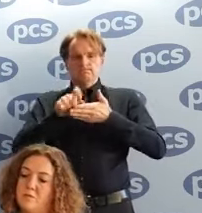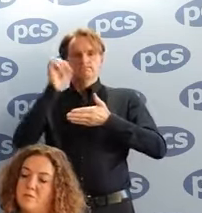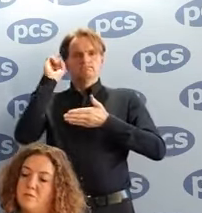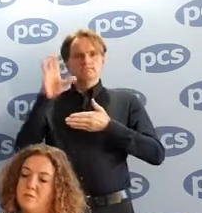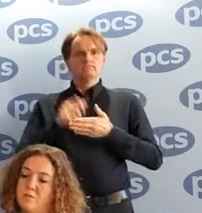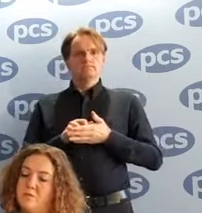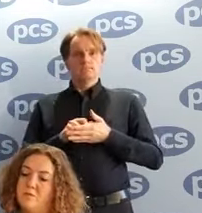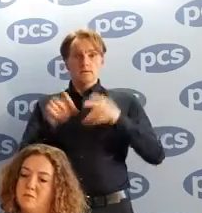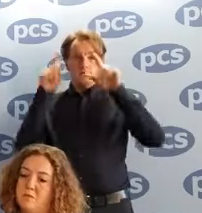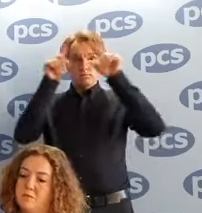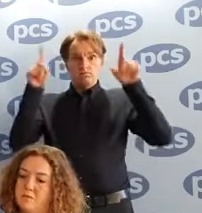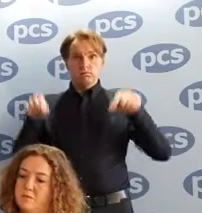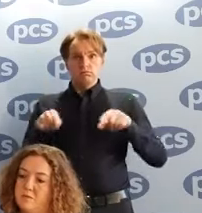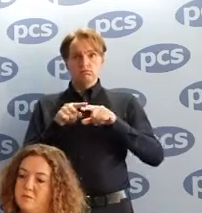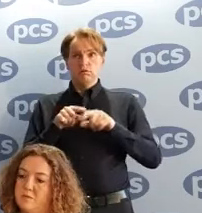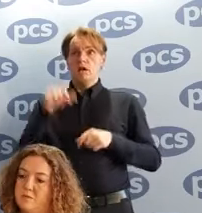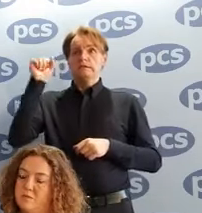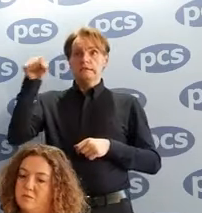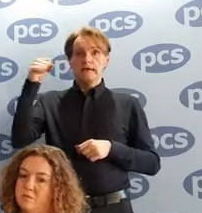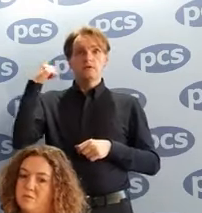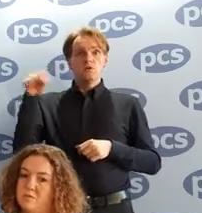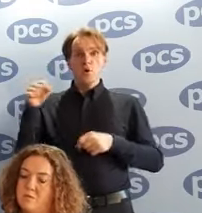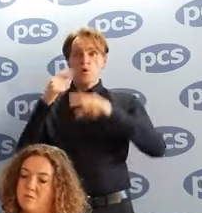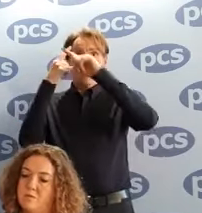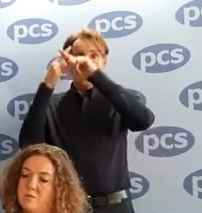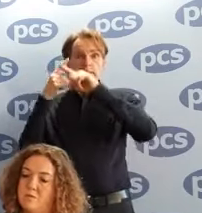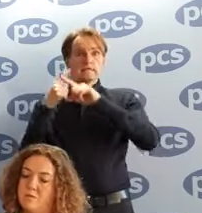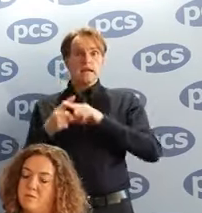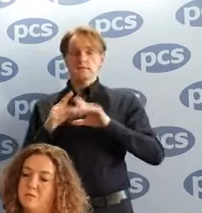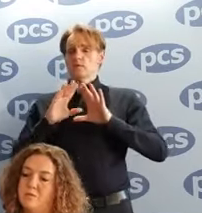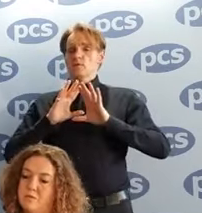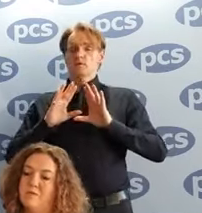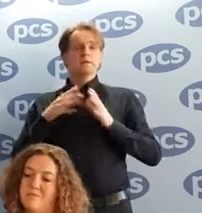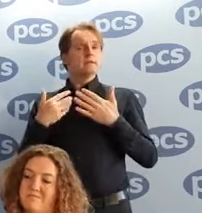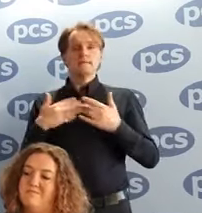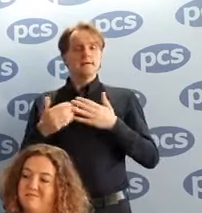putting an X in a yes box could be the difference between whether you get